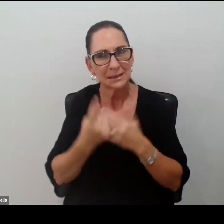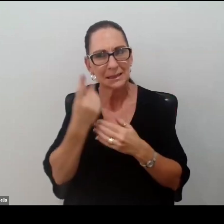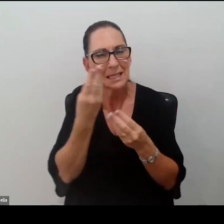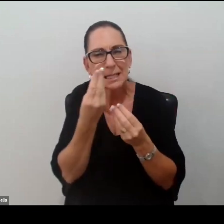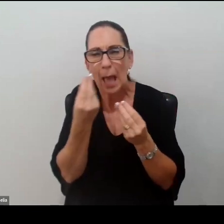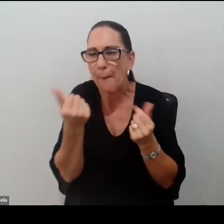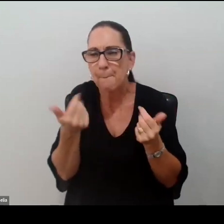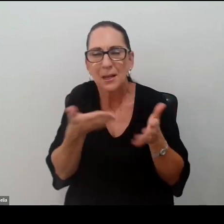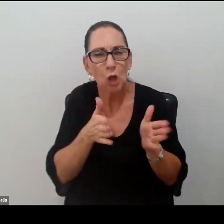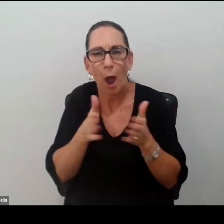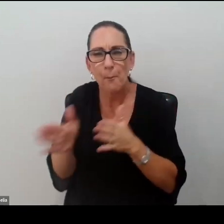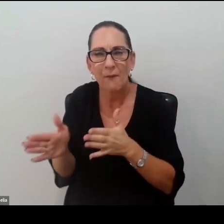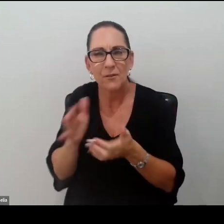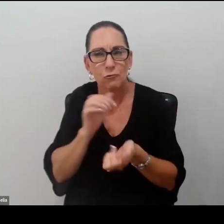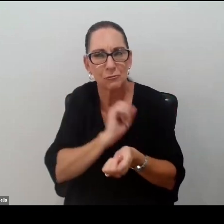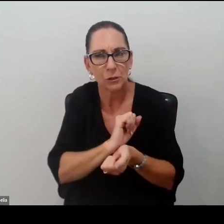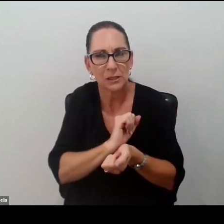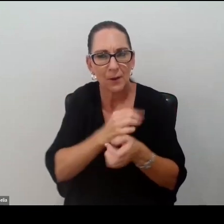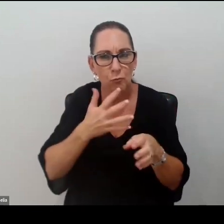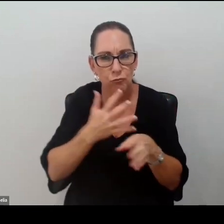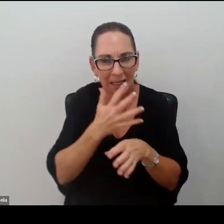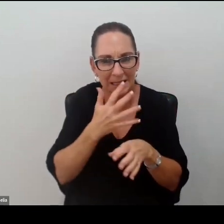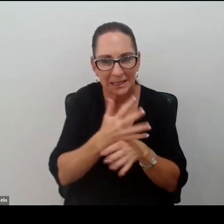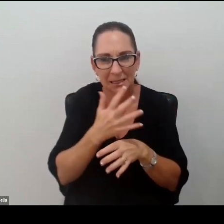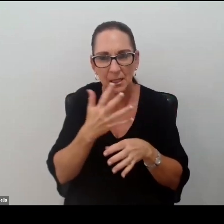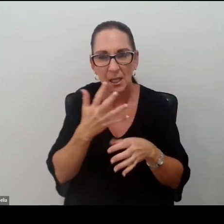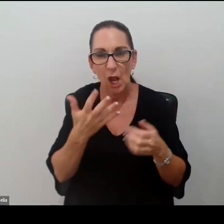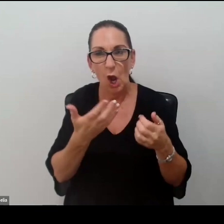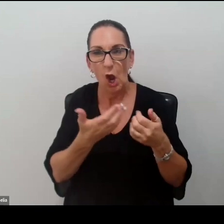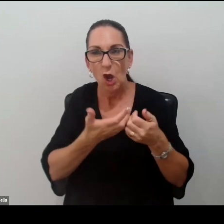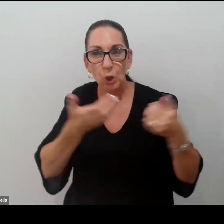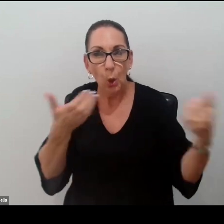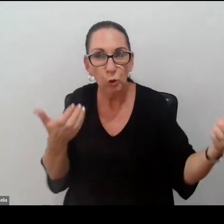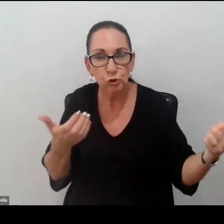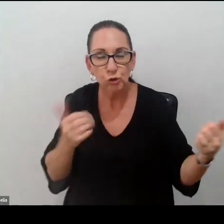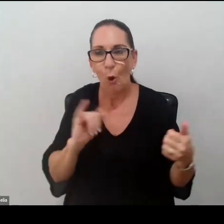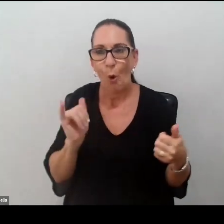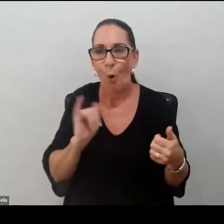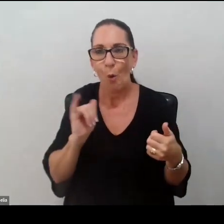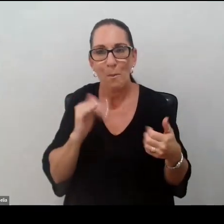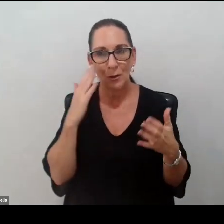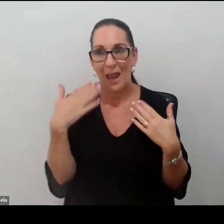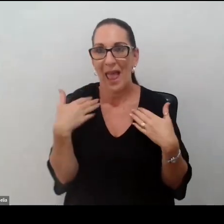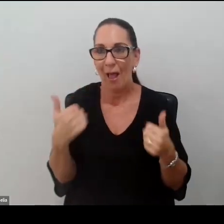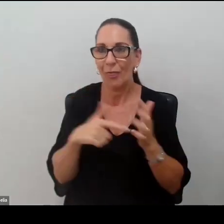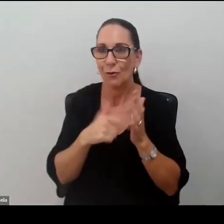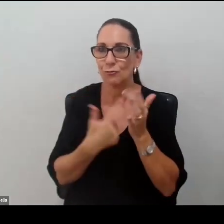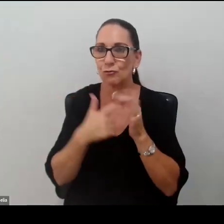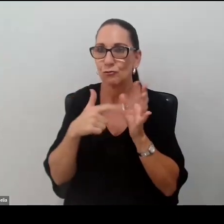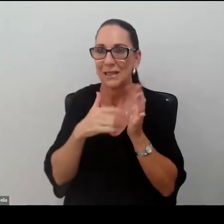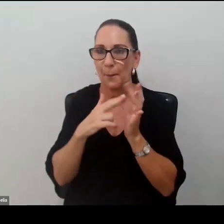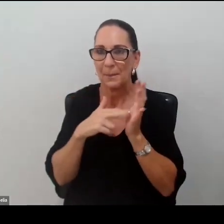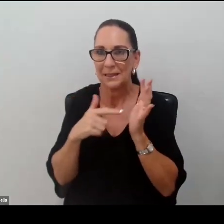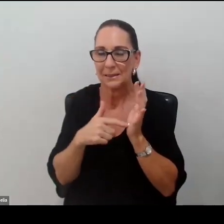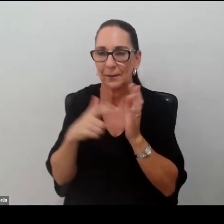are well explored, such as experience of seclusion or involuntary mental health, treatment, experience of other forms of restrictive practice,